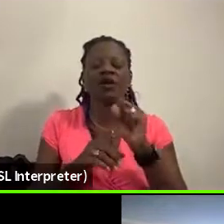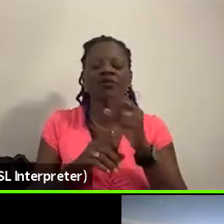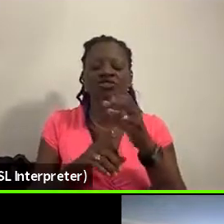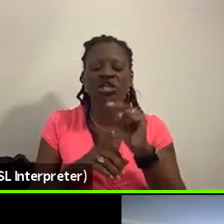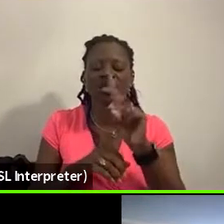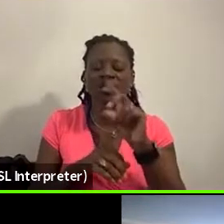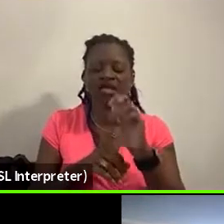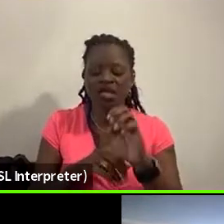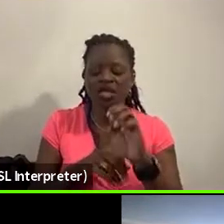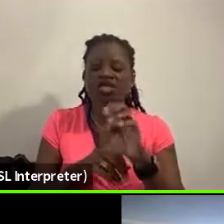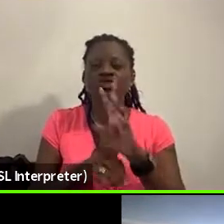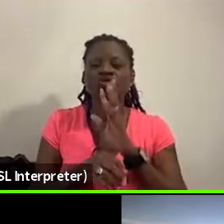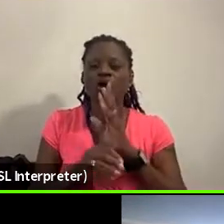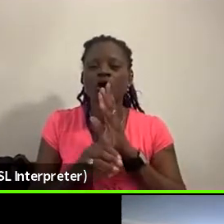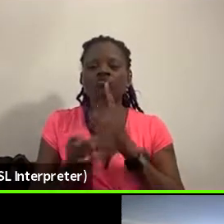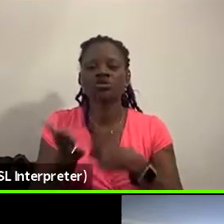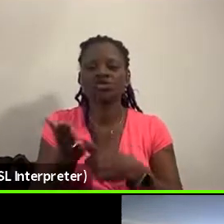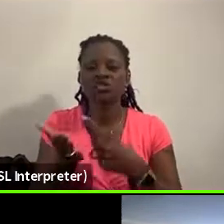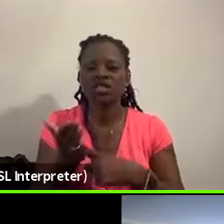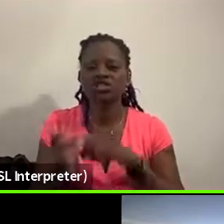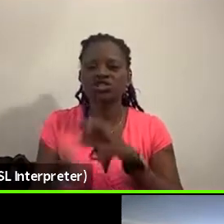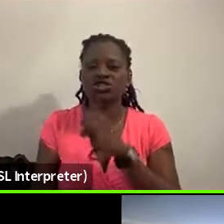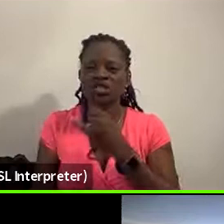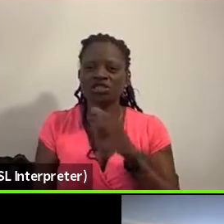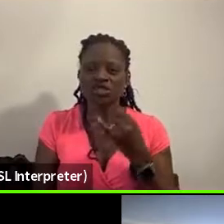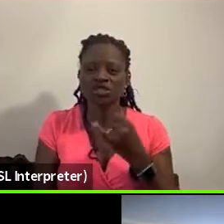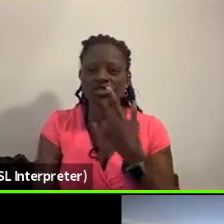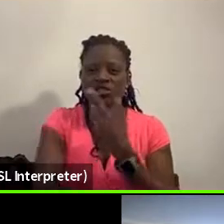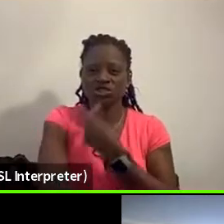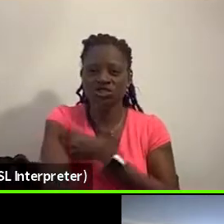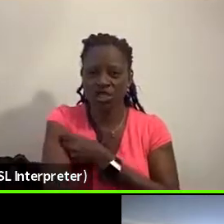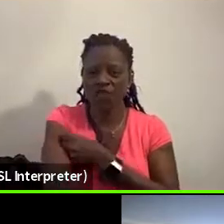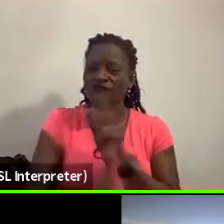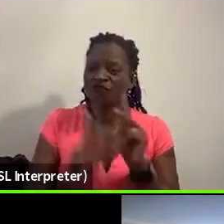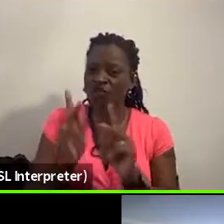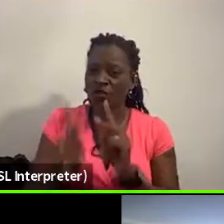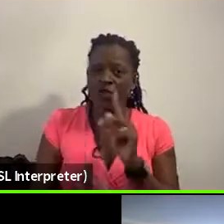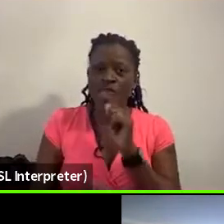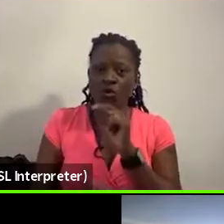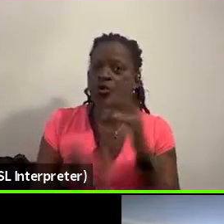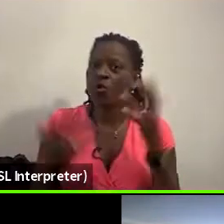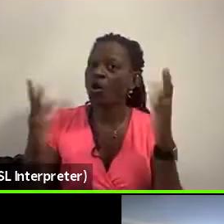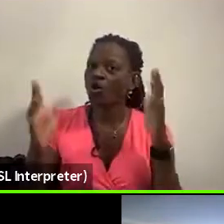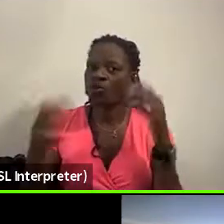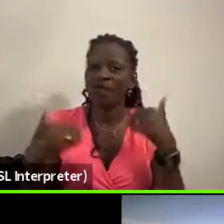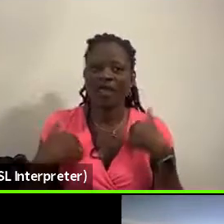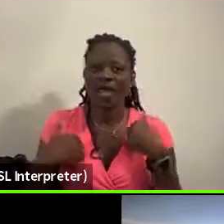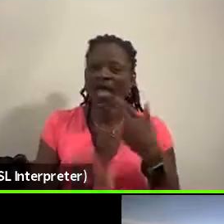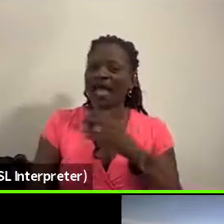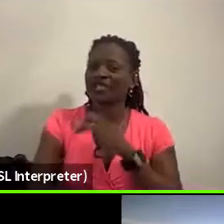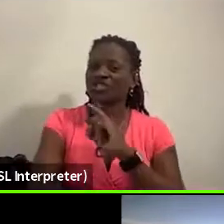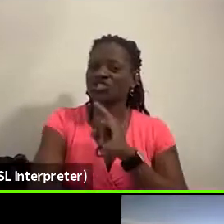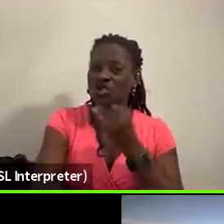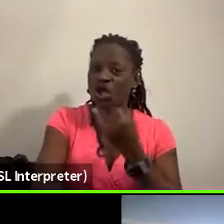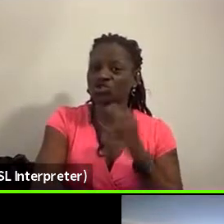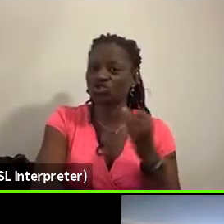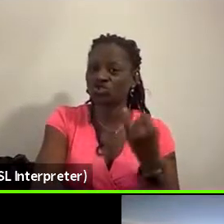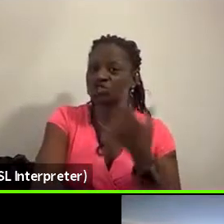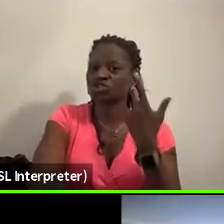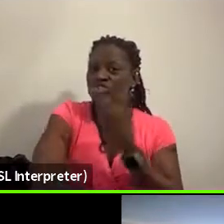So to those of us who've had that vaccine, should we should we be concerned? And what do you know about those rare blood clots and their connection to the vaccine?